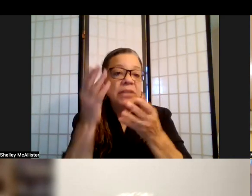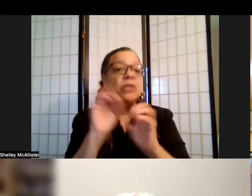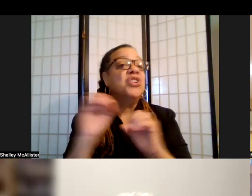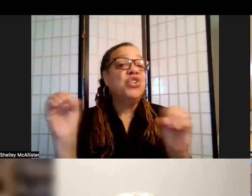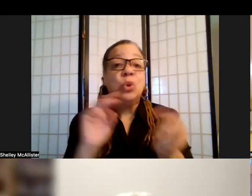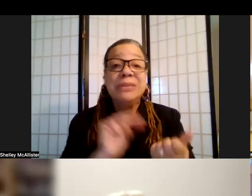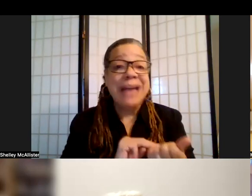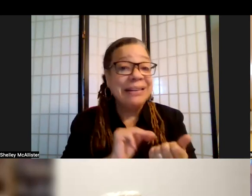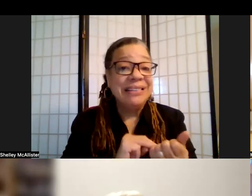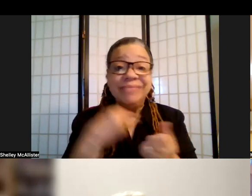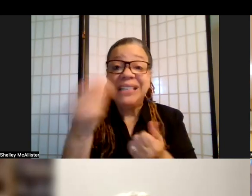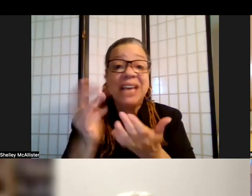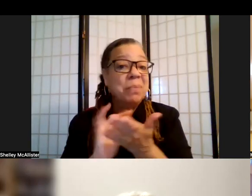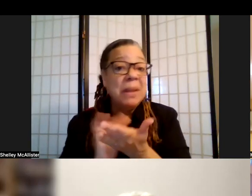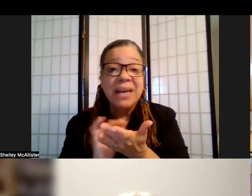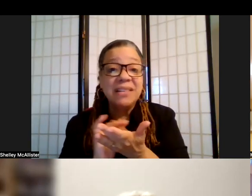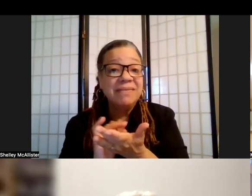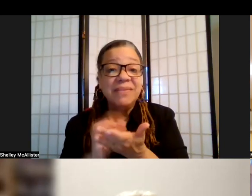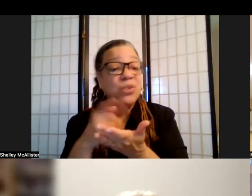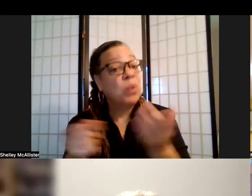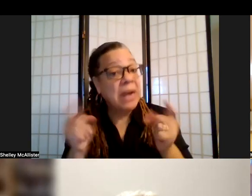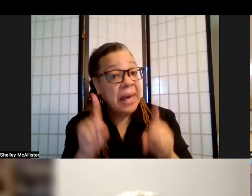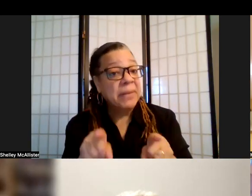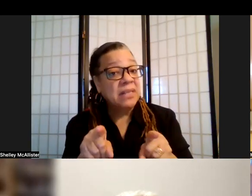prescribe the medicines. So what you end up with is